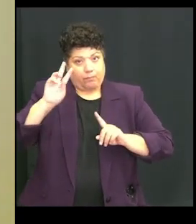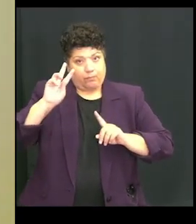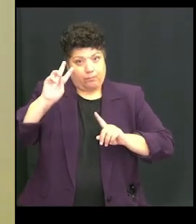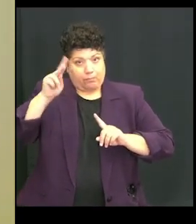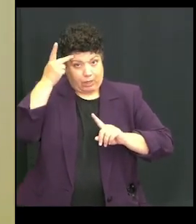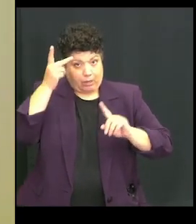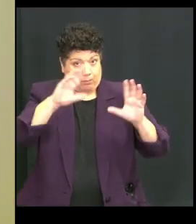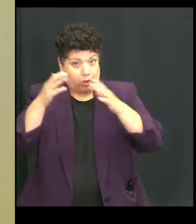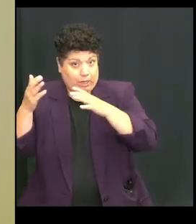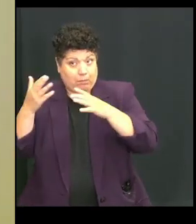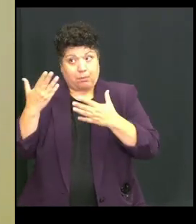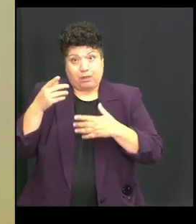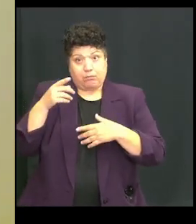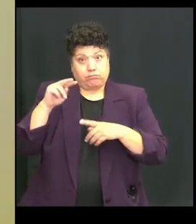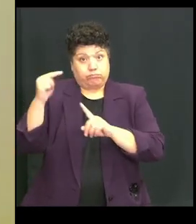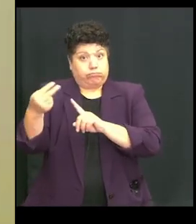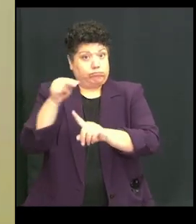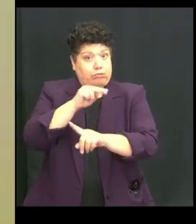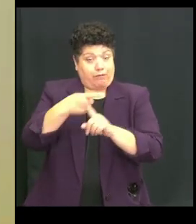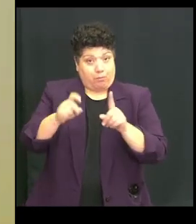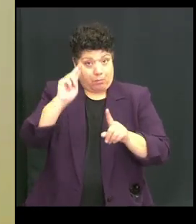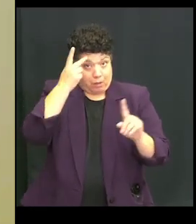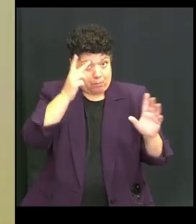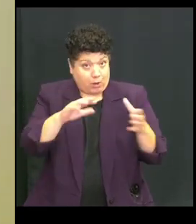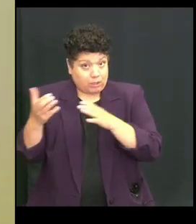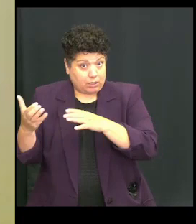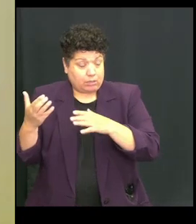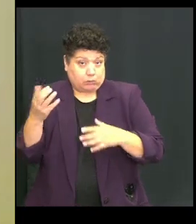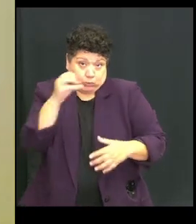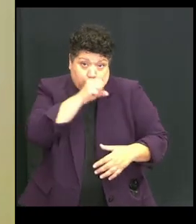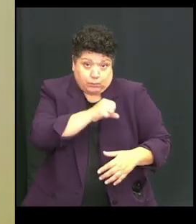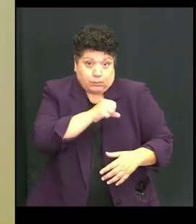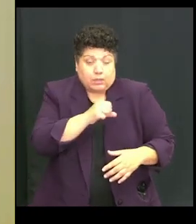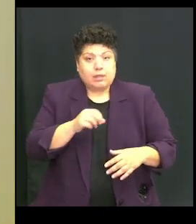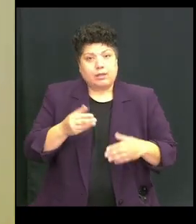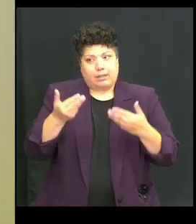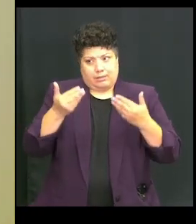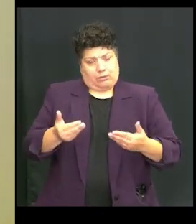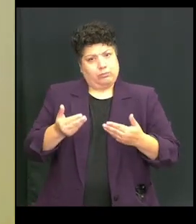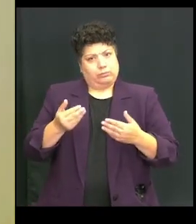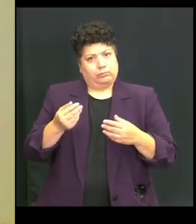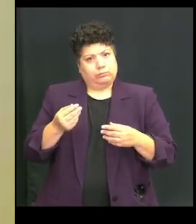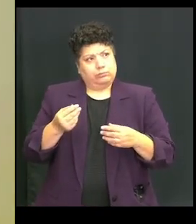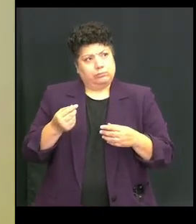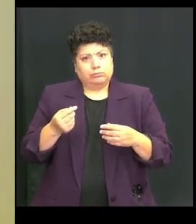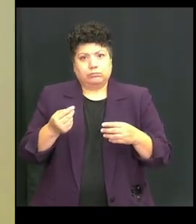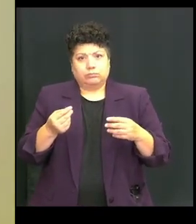And this is something that has really intensified over the past seven, eight years.